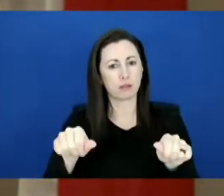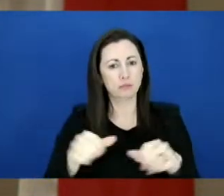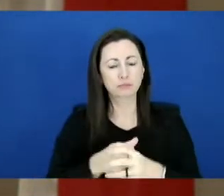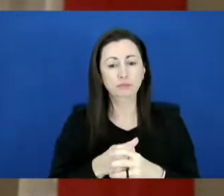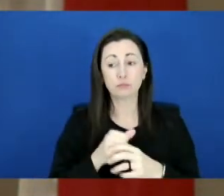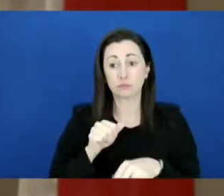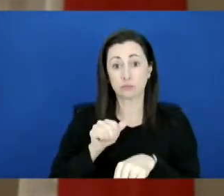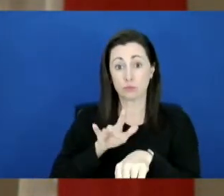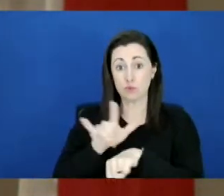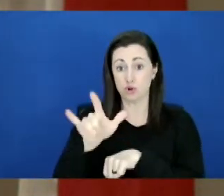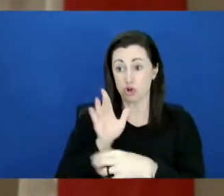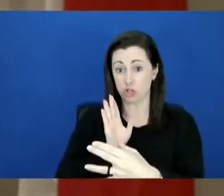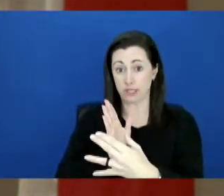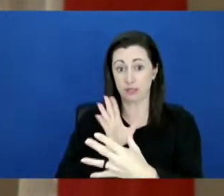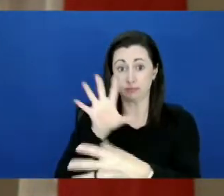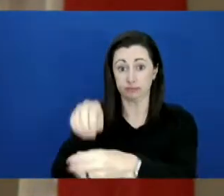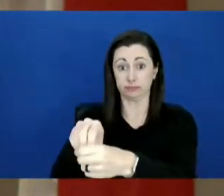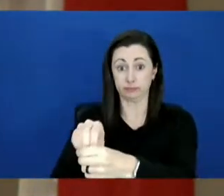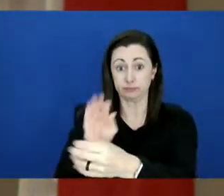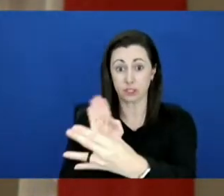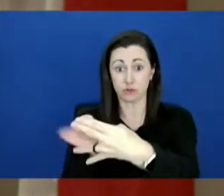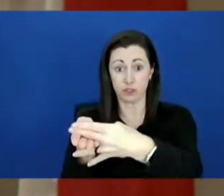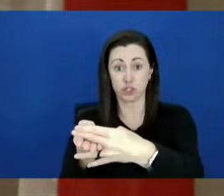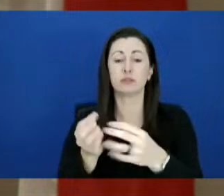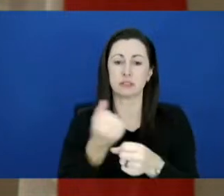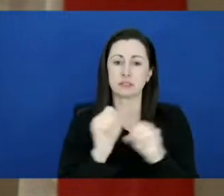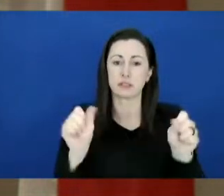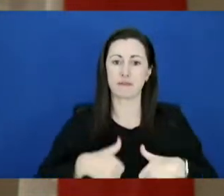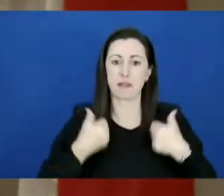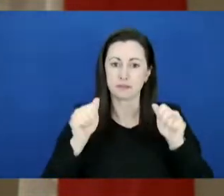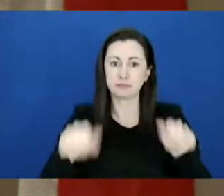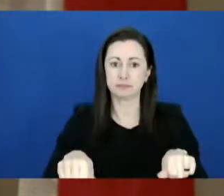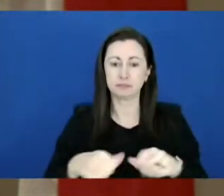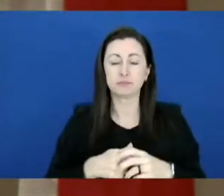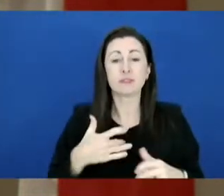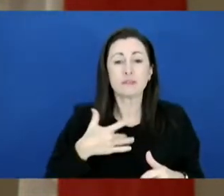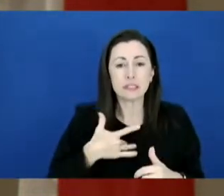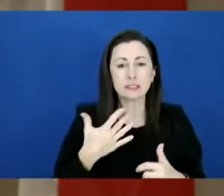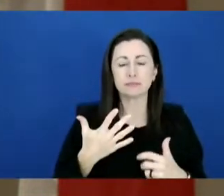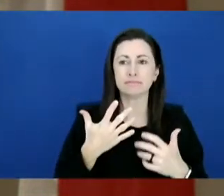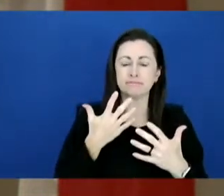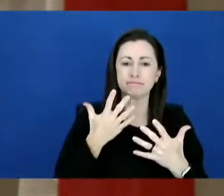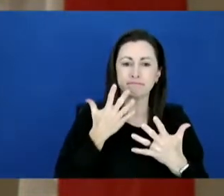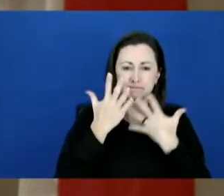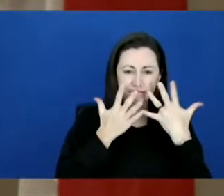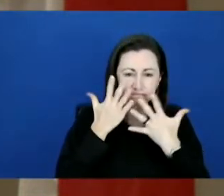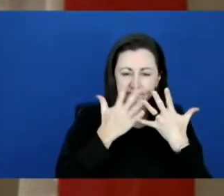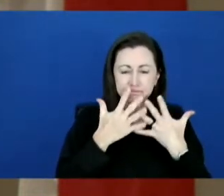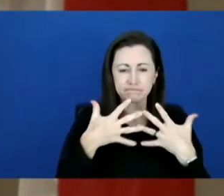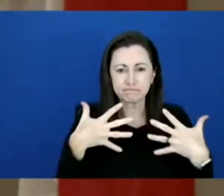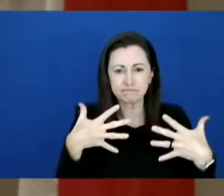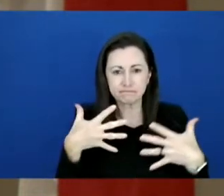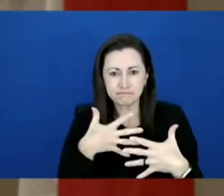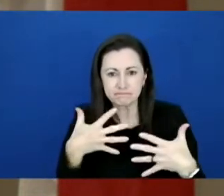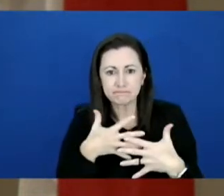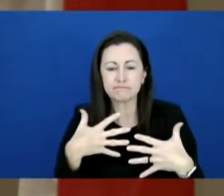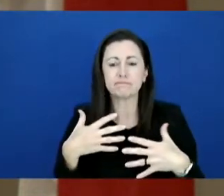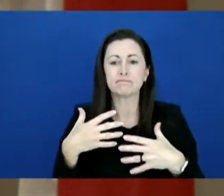ALSO TREATABLE. AND EARLY INTERVENTION CAN SAVE